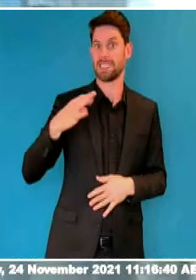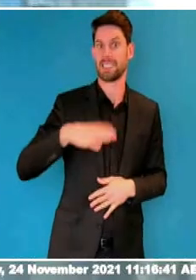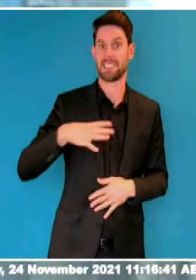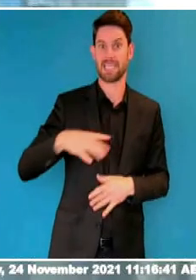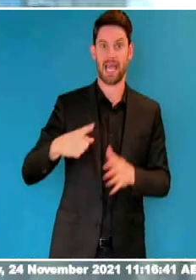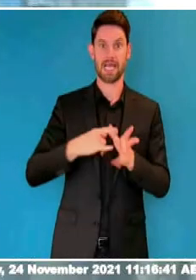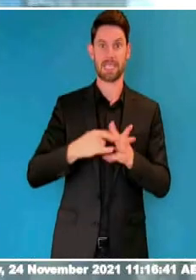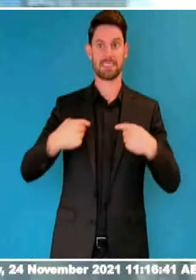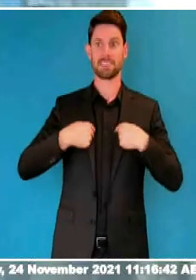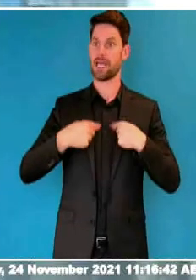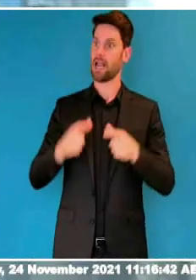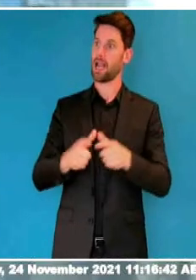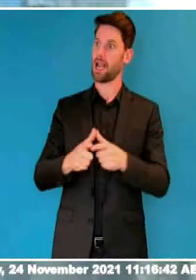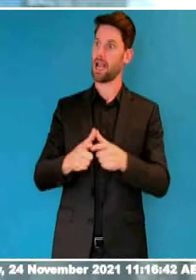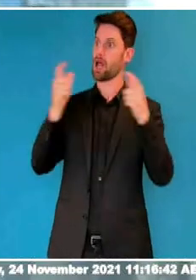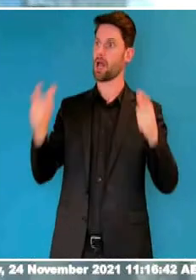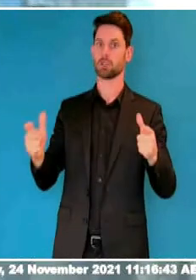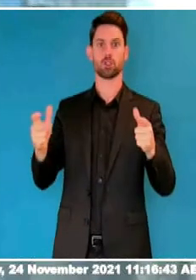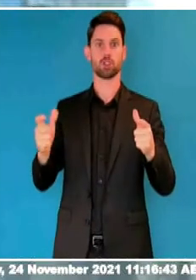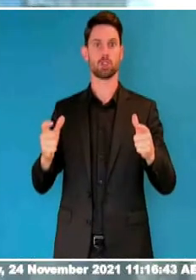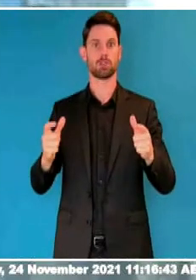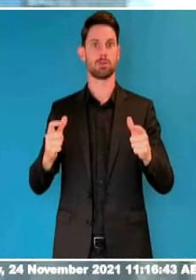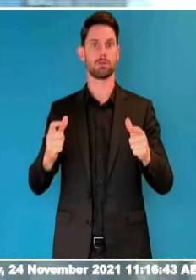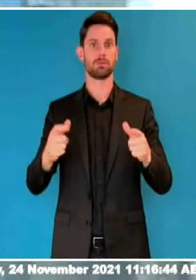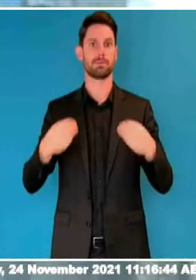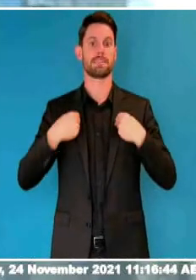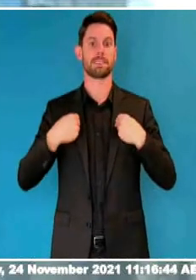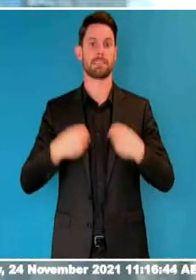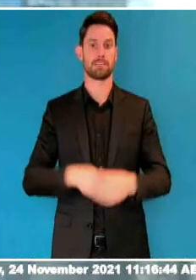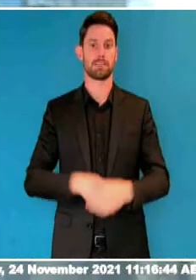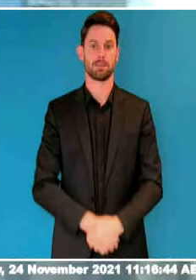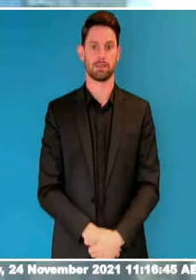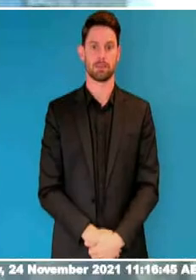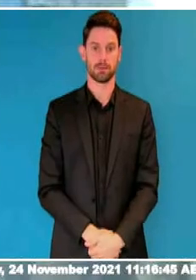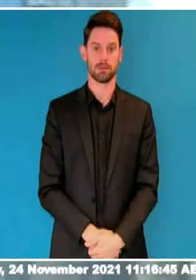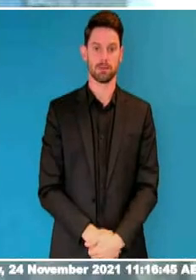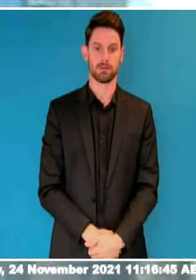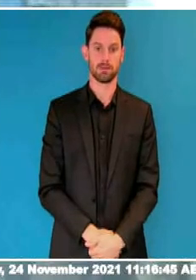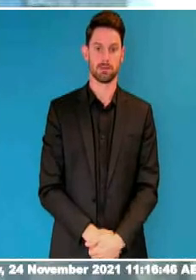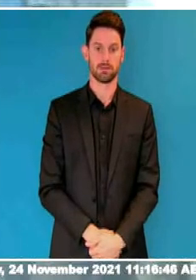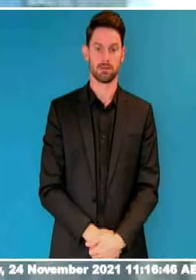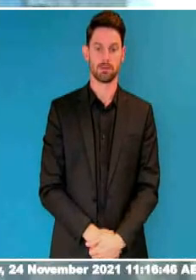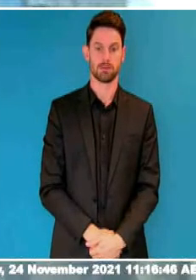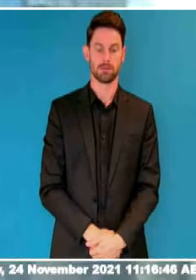Mr Cawood, if I can ask you to go next? Yes, of course.